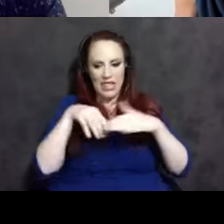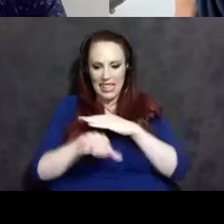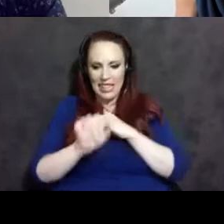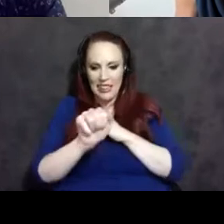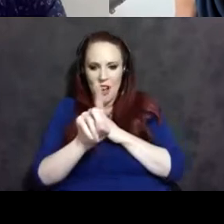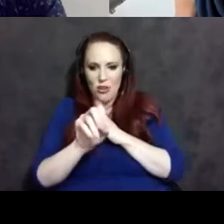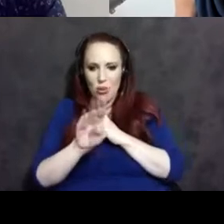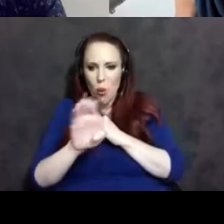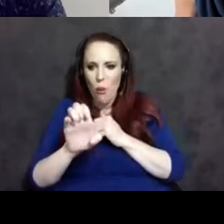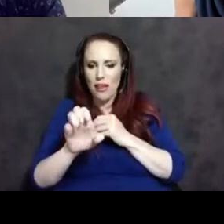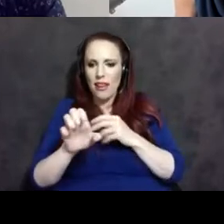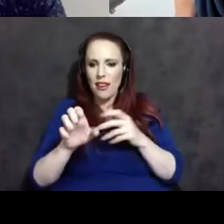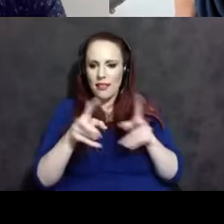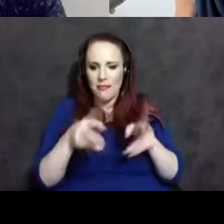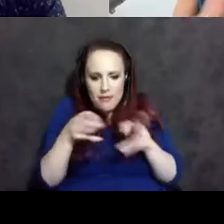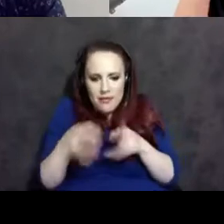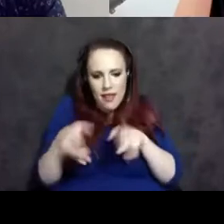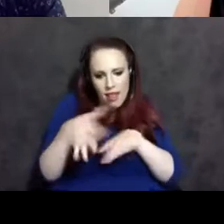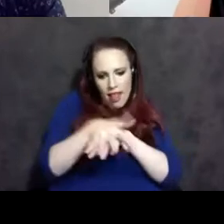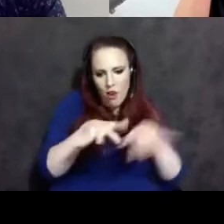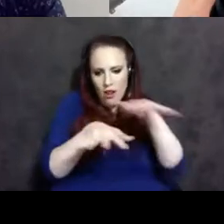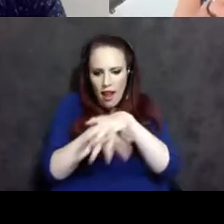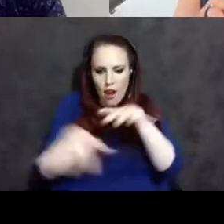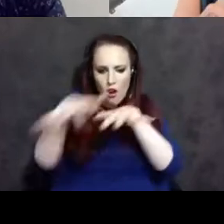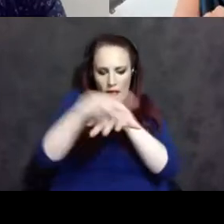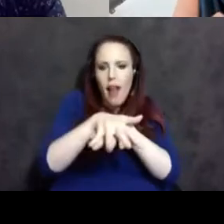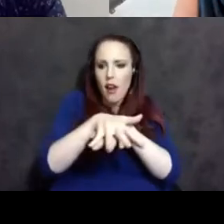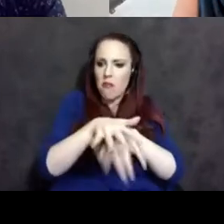layers. And I think that's true as a metaphor to understand the moment we're in.